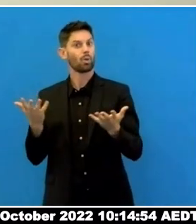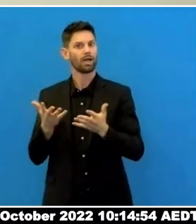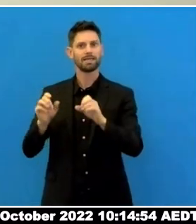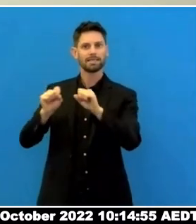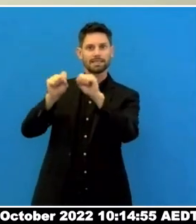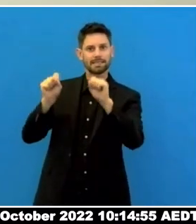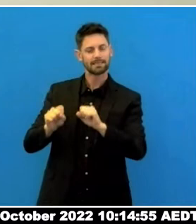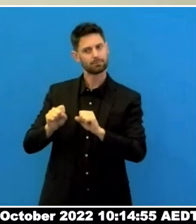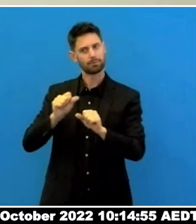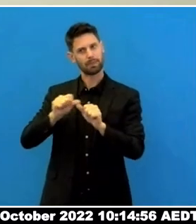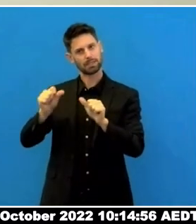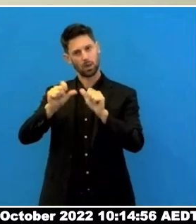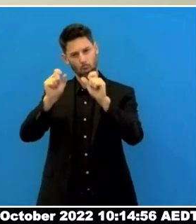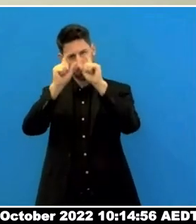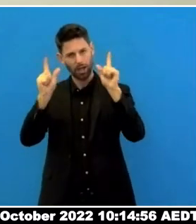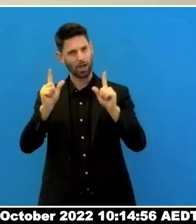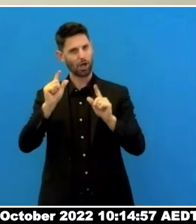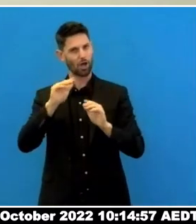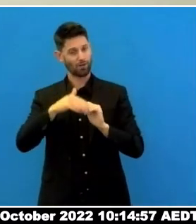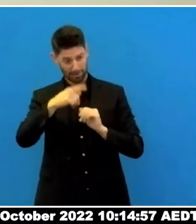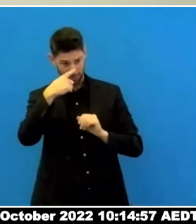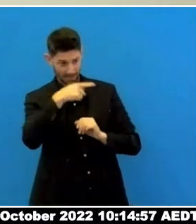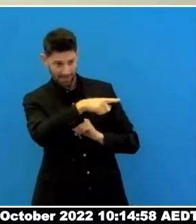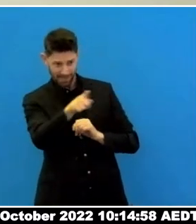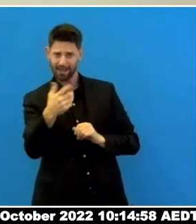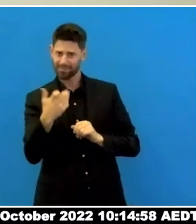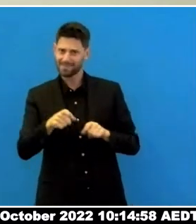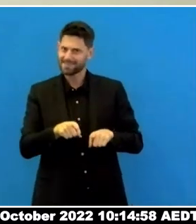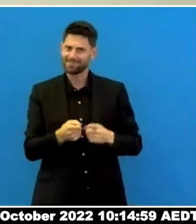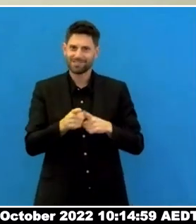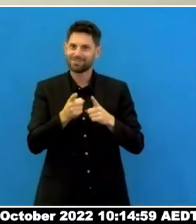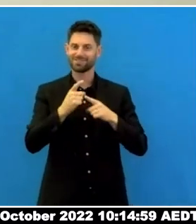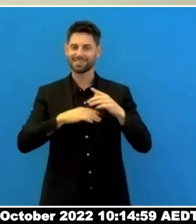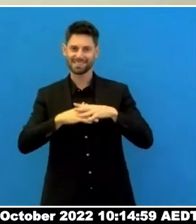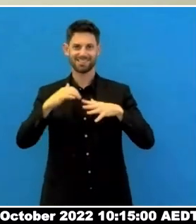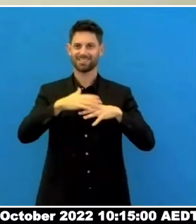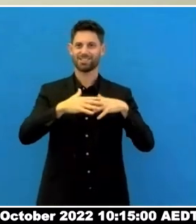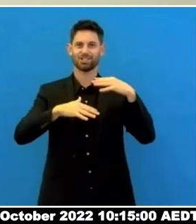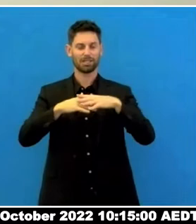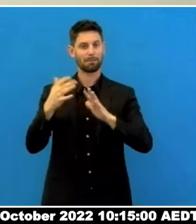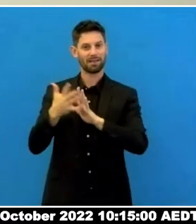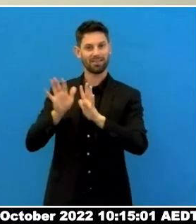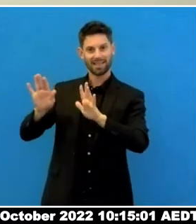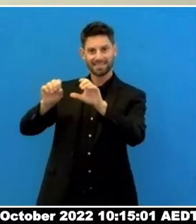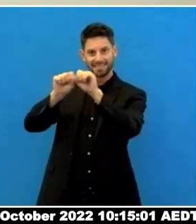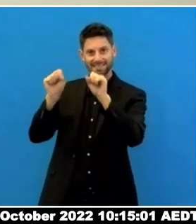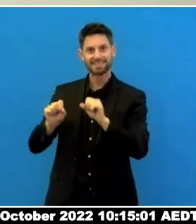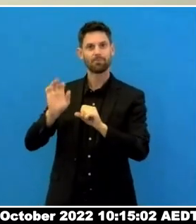and address intersectional concerns embedded within the formal structures. With respect to people with disability of culturally